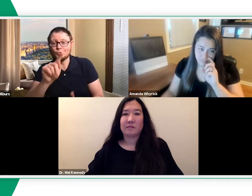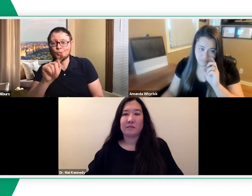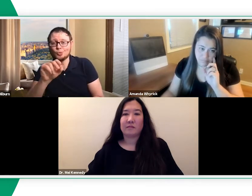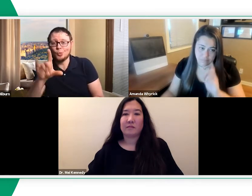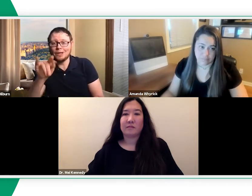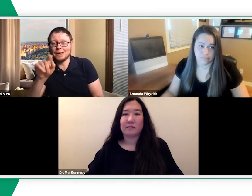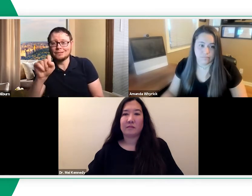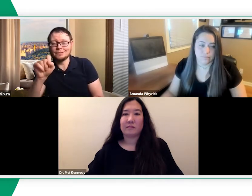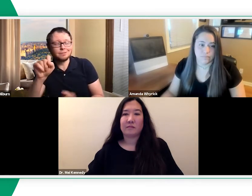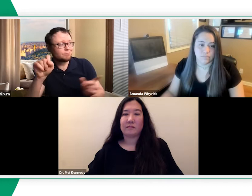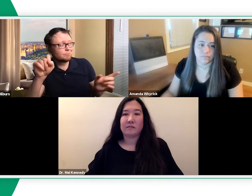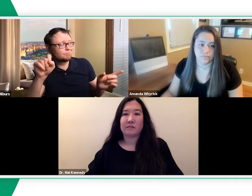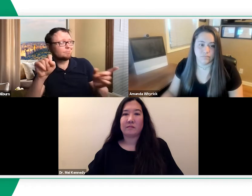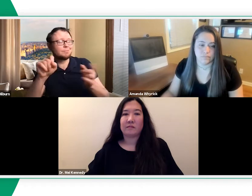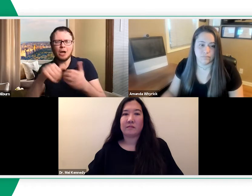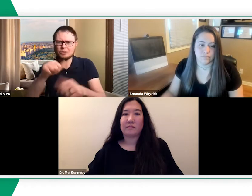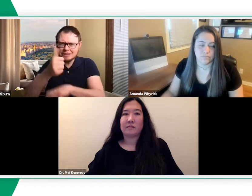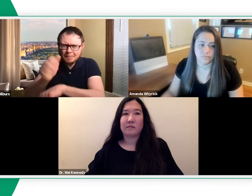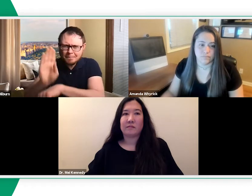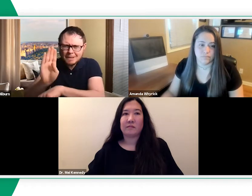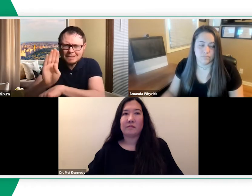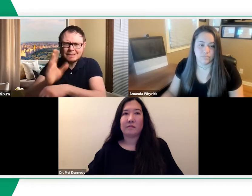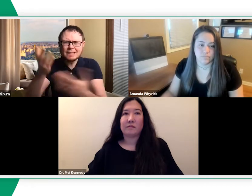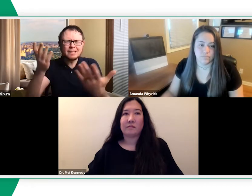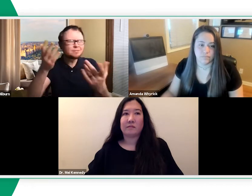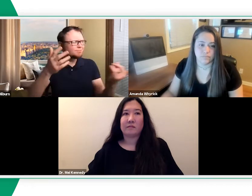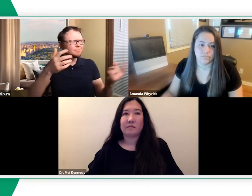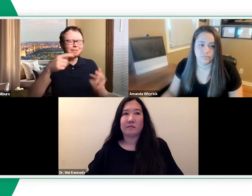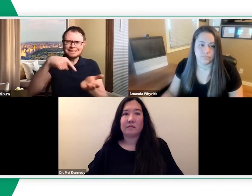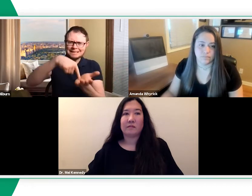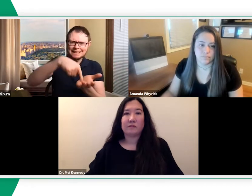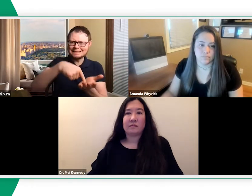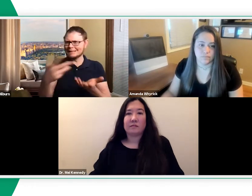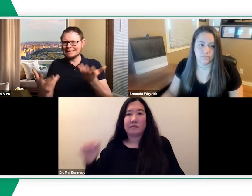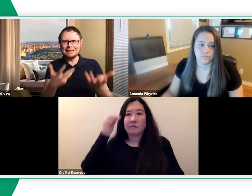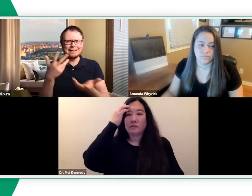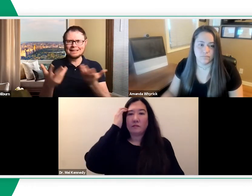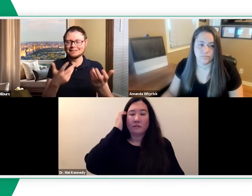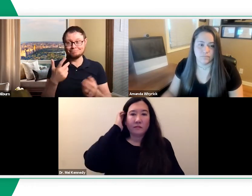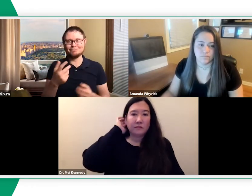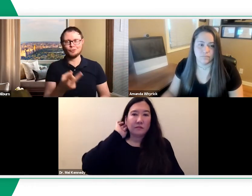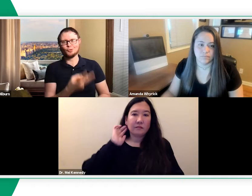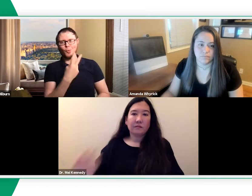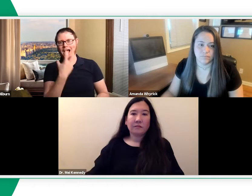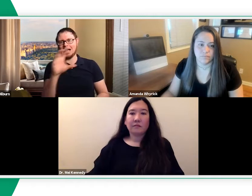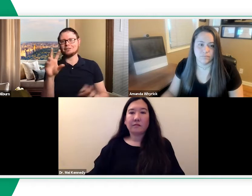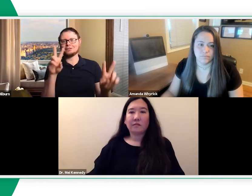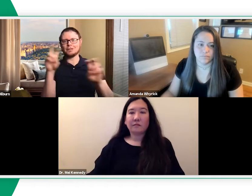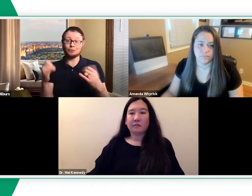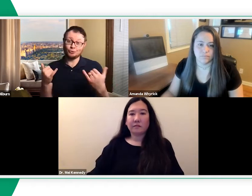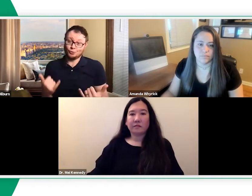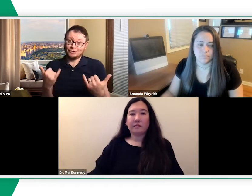We also have toolkits about personal finance. How to set up a business, dealing with debt,